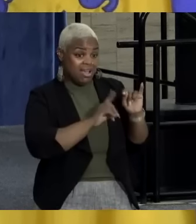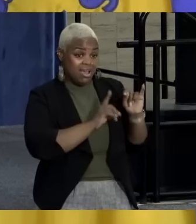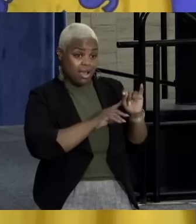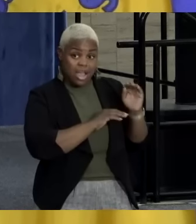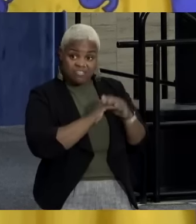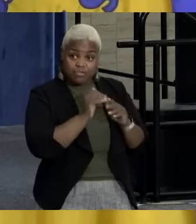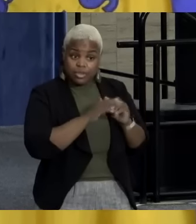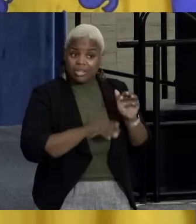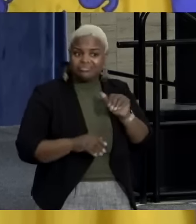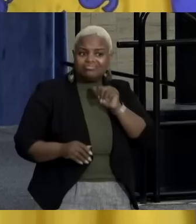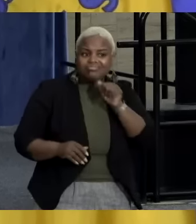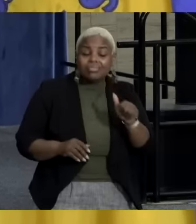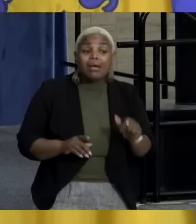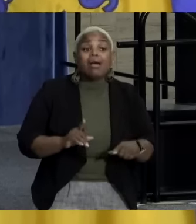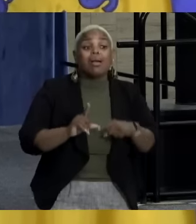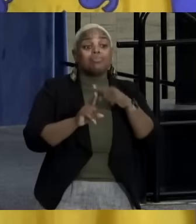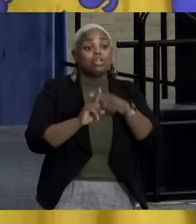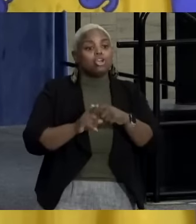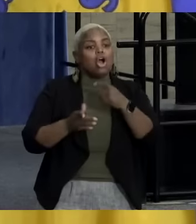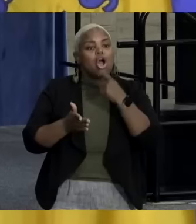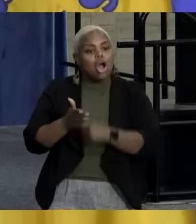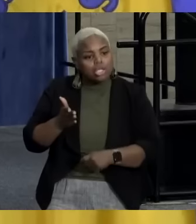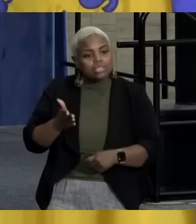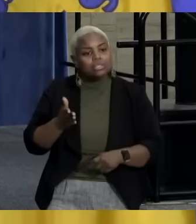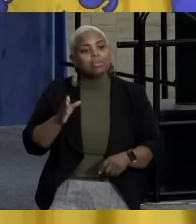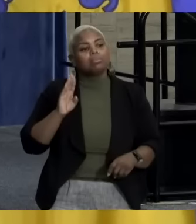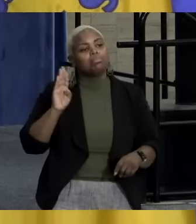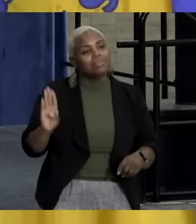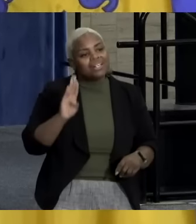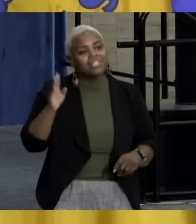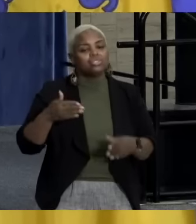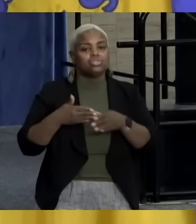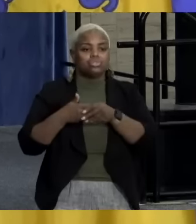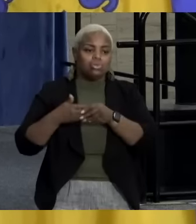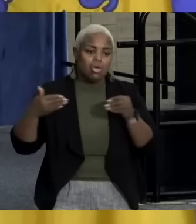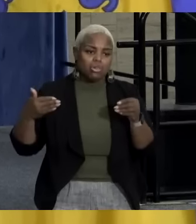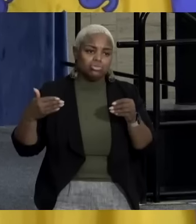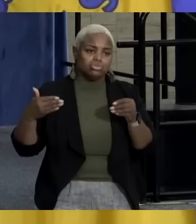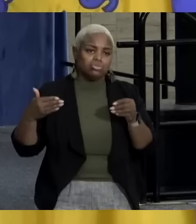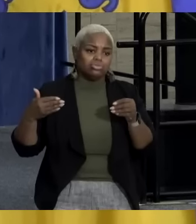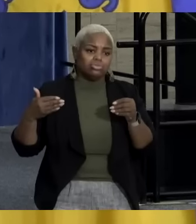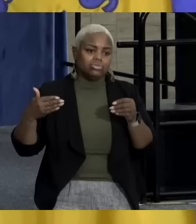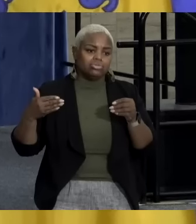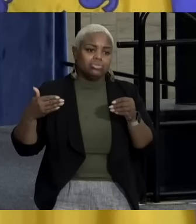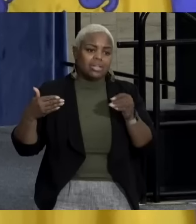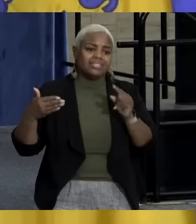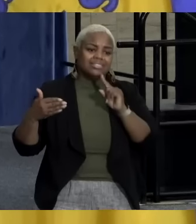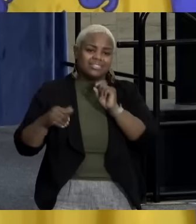system billions of dollars and cause serious health consequences to the people we love,